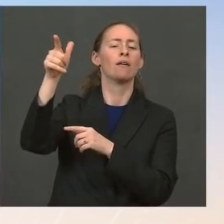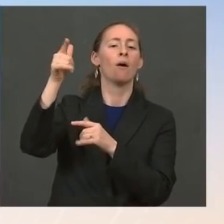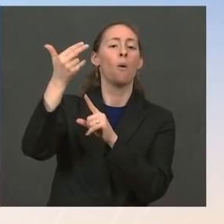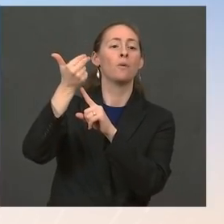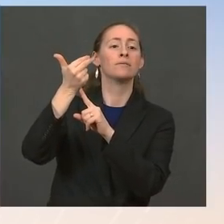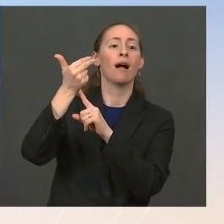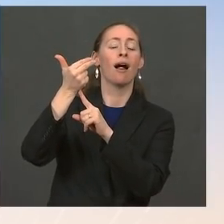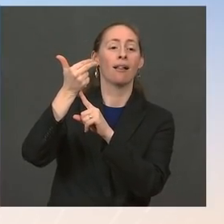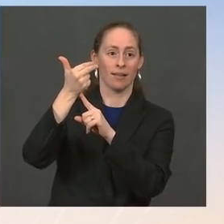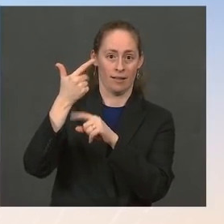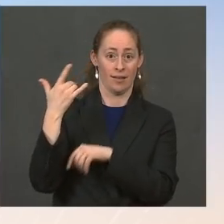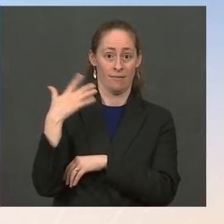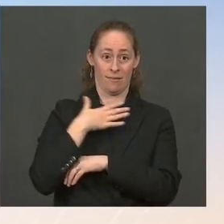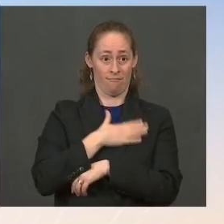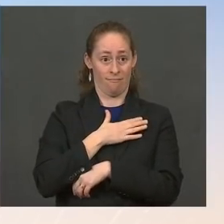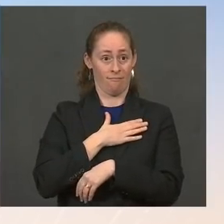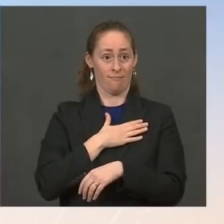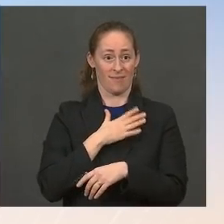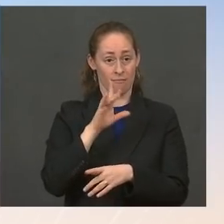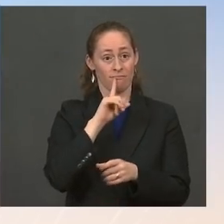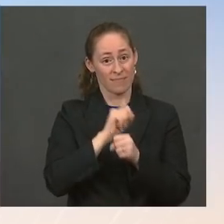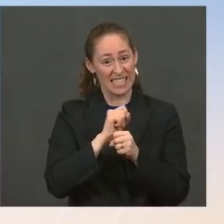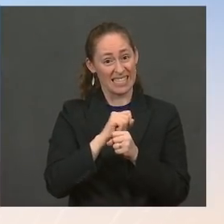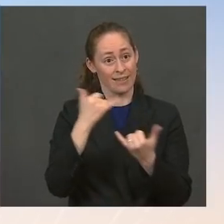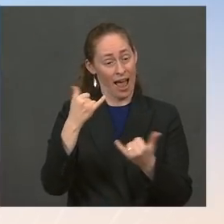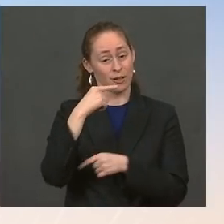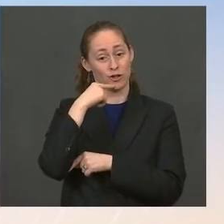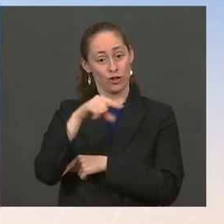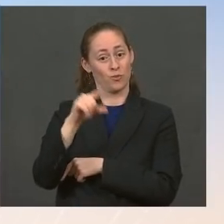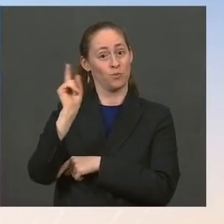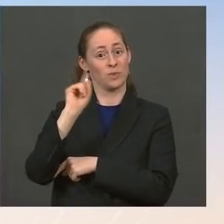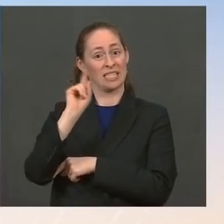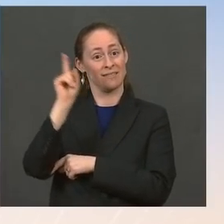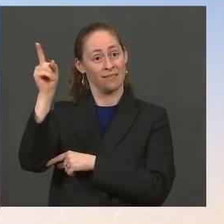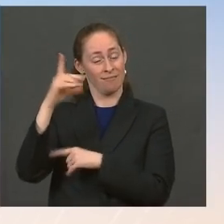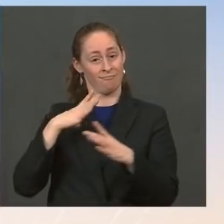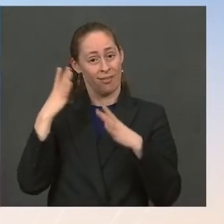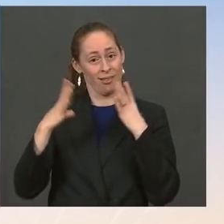The Press: On the turkeys who are pardoned -- Ms. Psaki: They stay in advance -- the turkeys do -- >> The Press: I see. Ms. Psaki: -- in a hotel. But we will get you the det- --